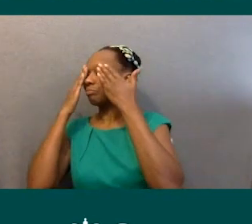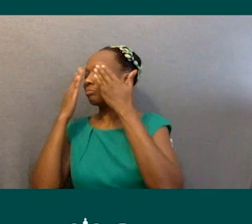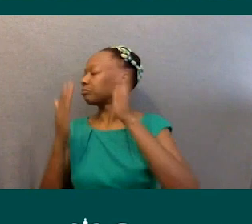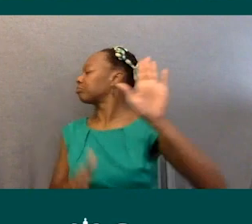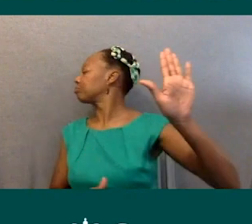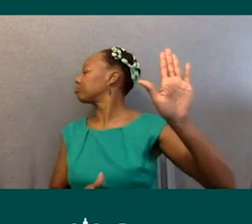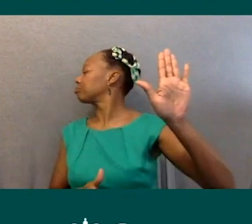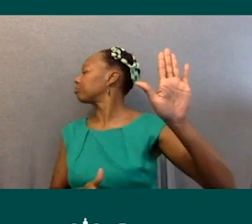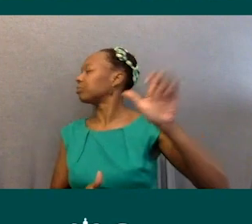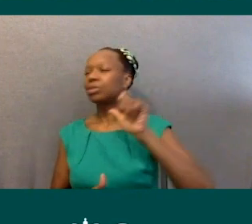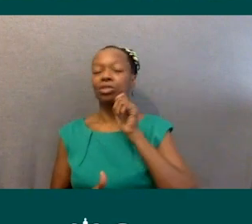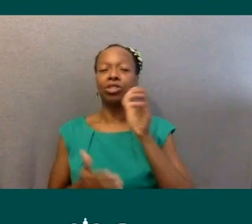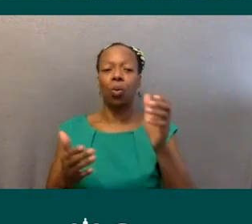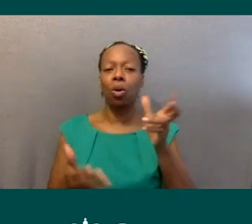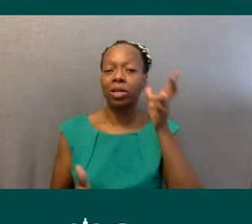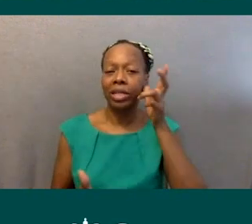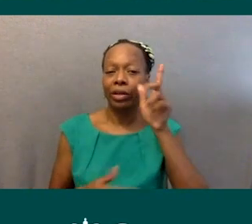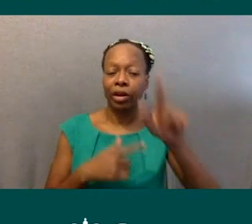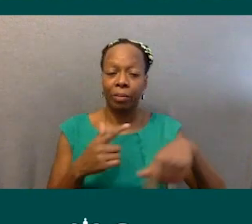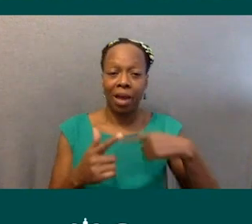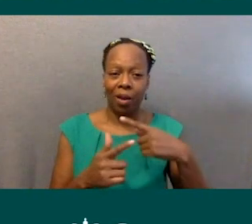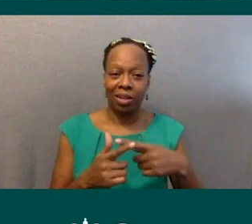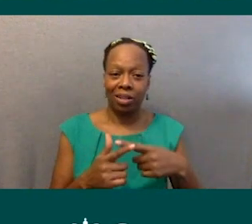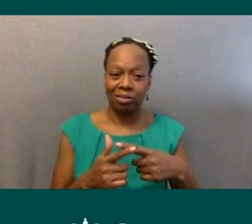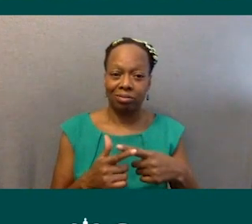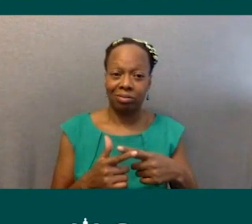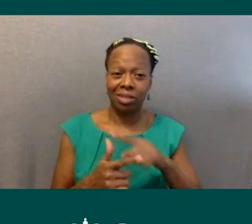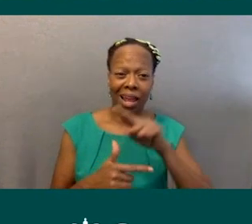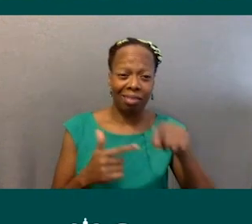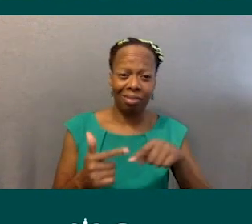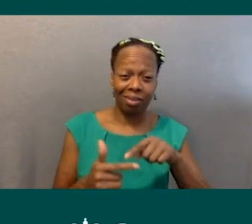and there's a lot of people out there that offer miraculous cures.